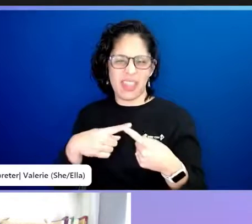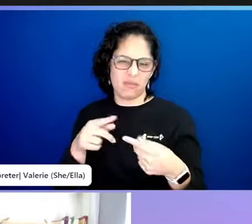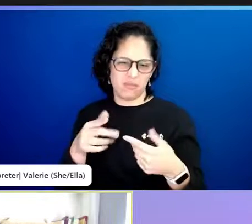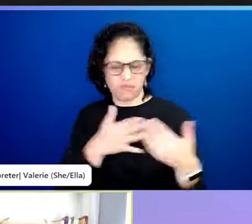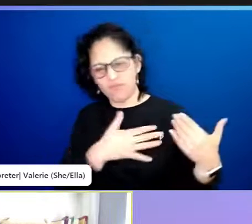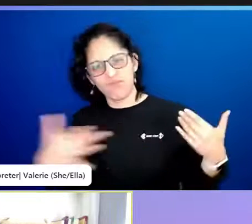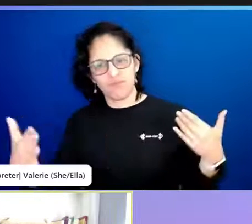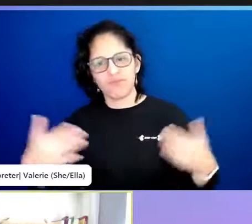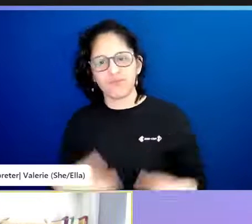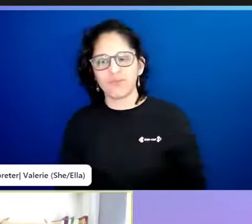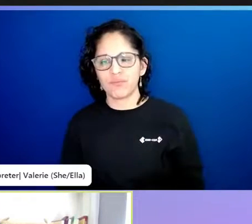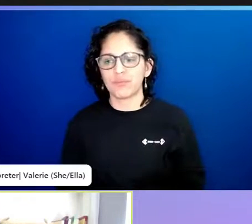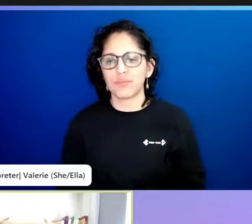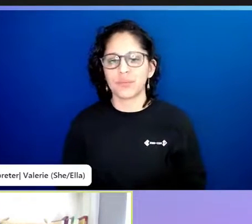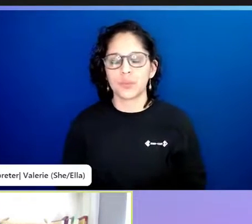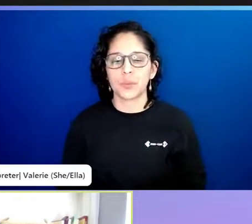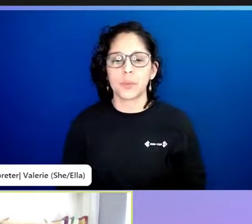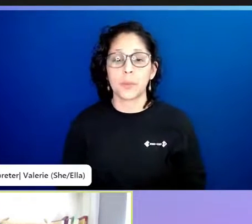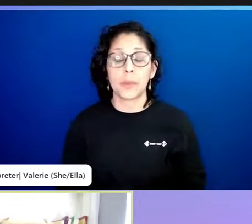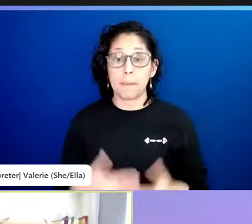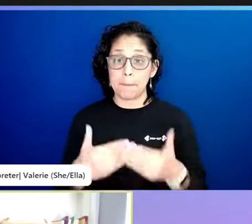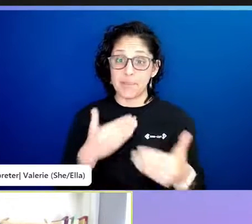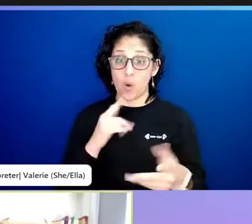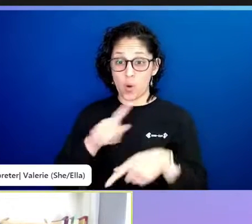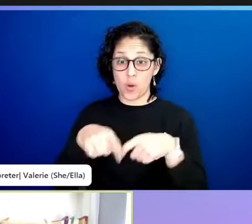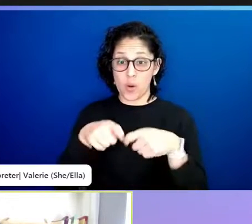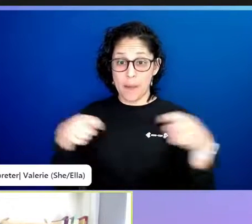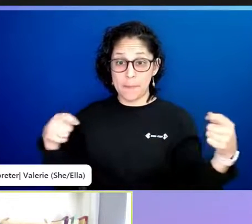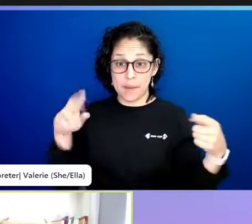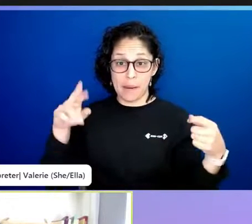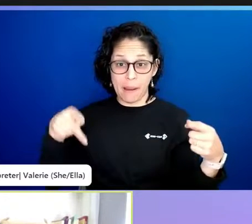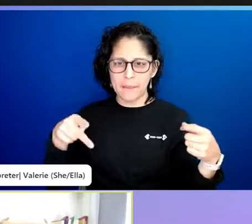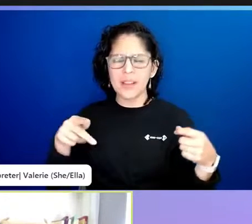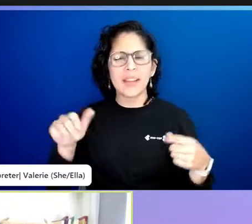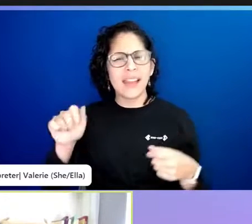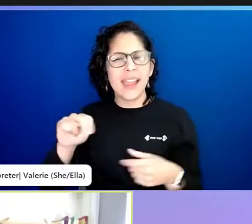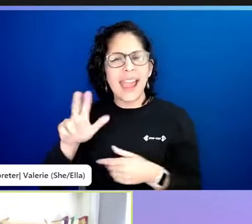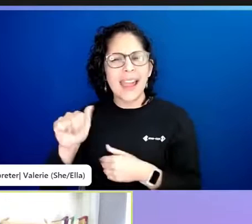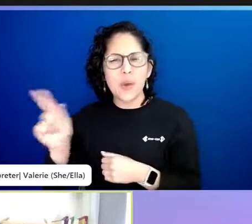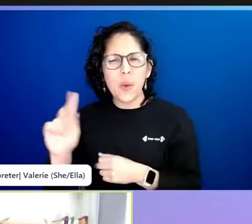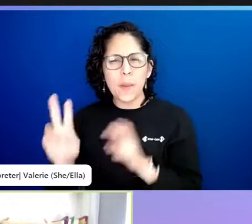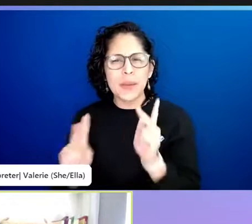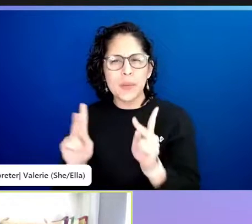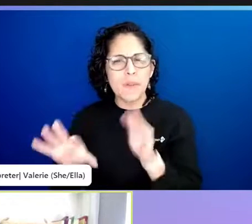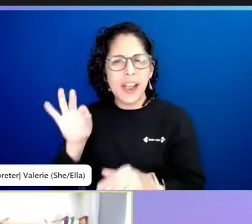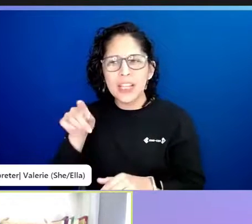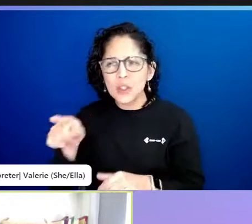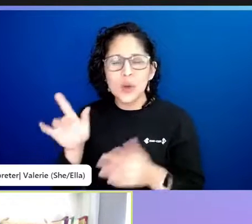excellent before we wrap Anna where could people find you to stay in touch with you and some more